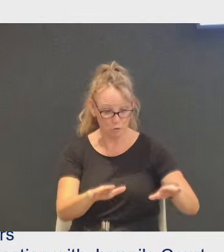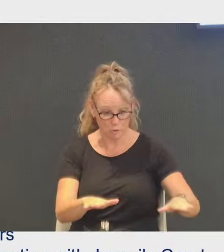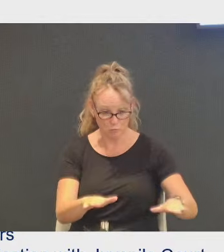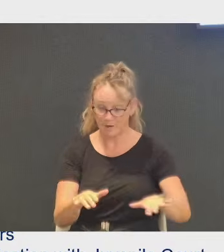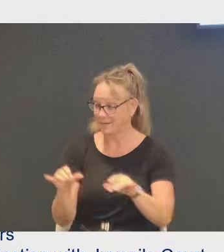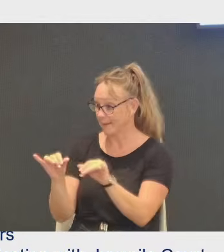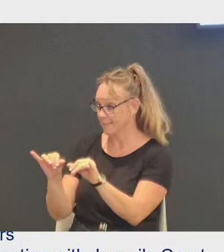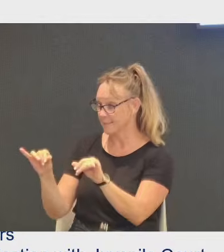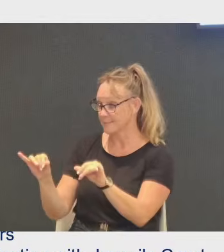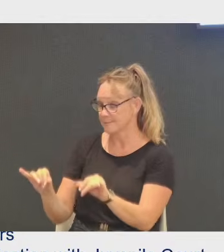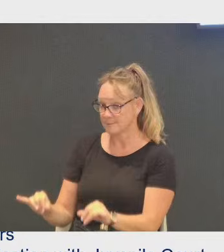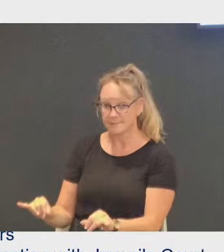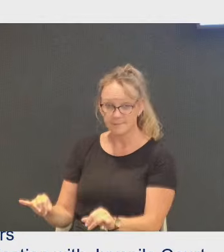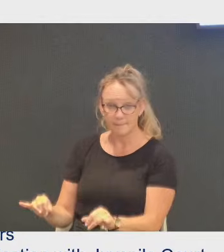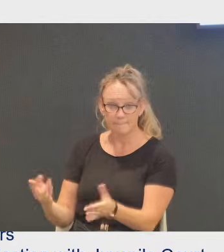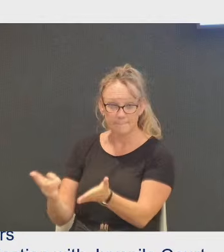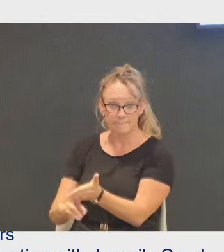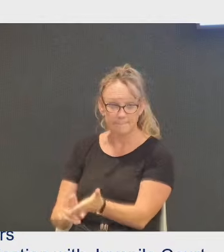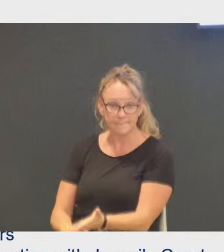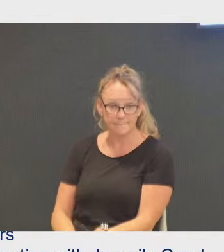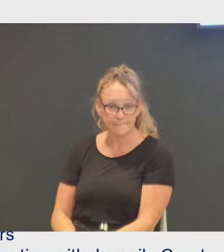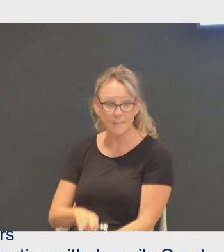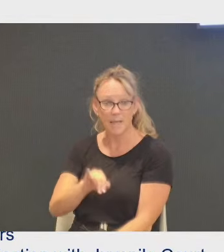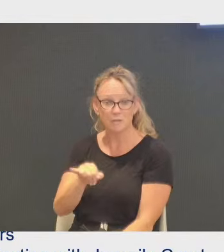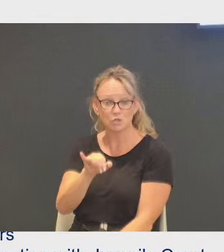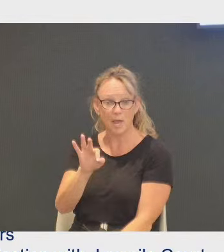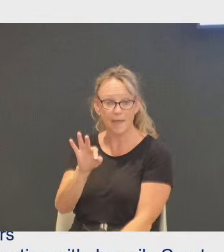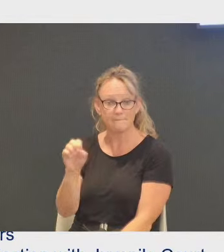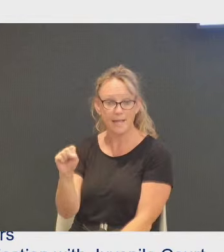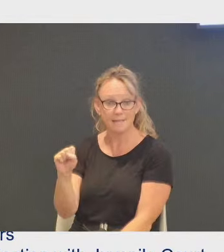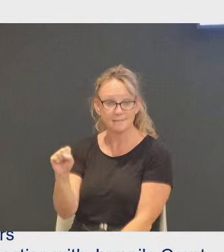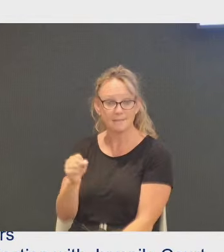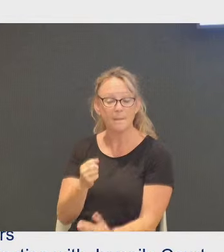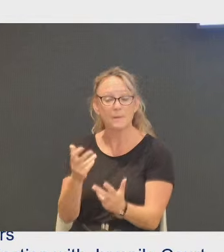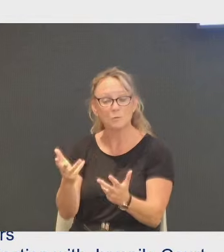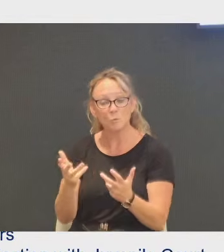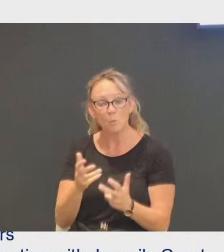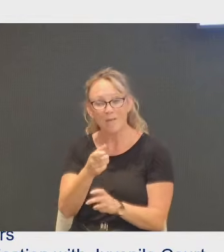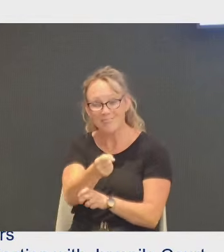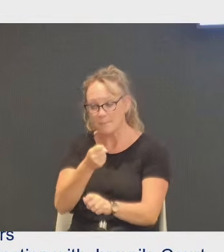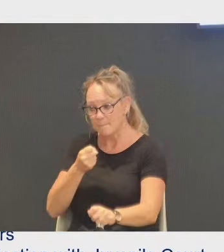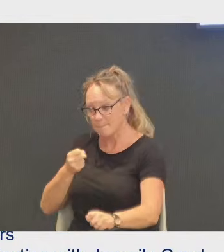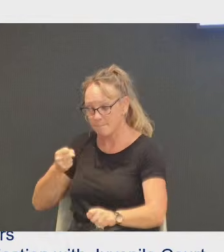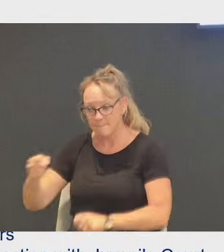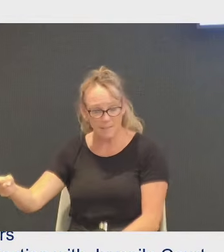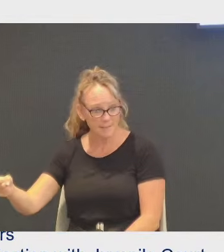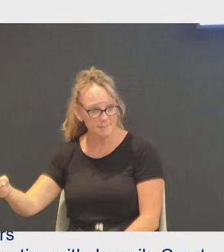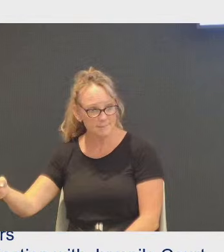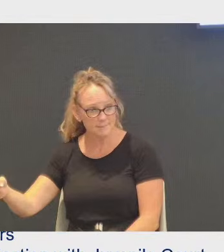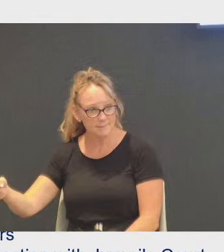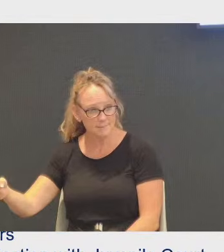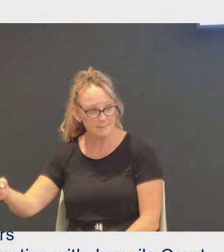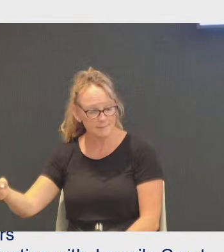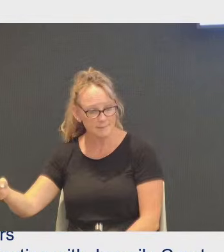JFS system to make sure that they are best they are placed where they're at the they are placed